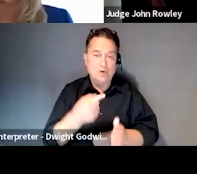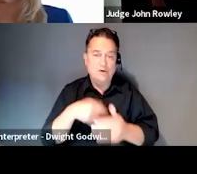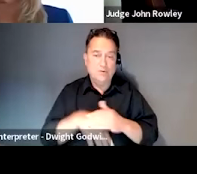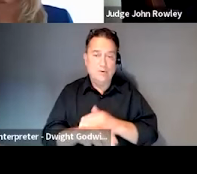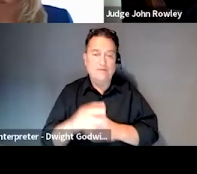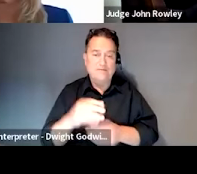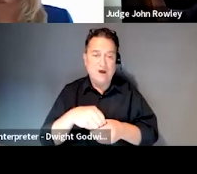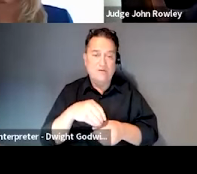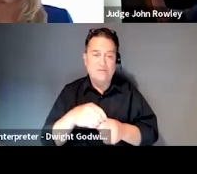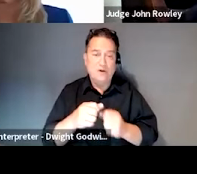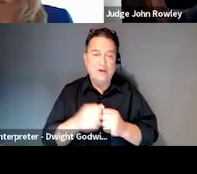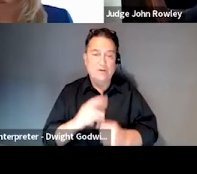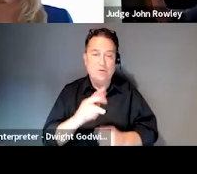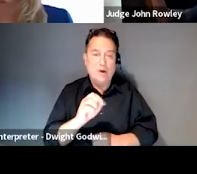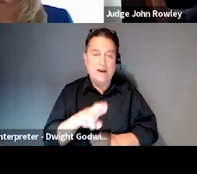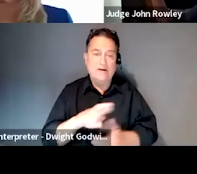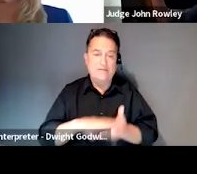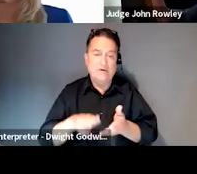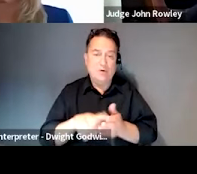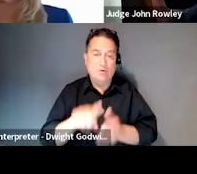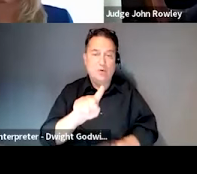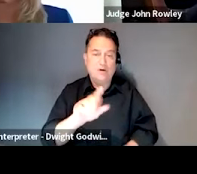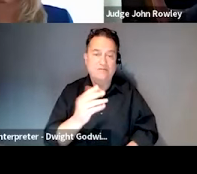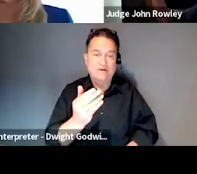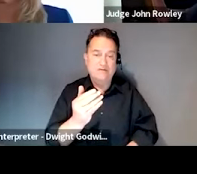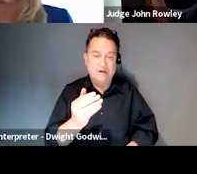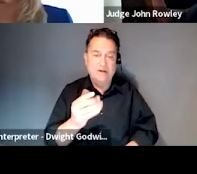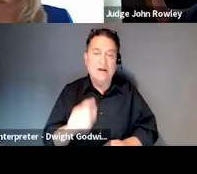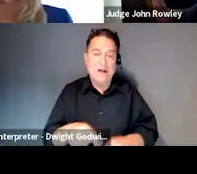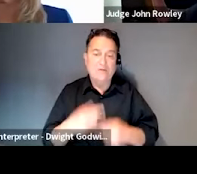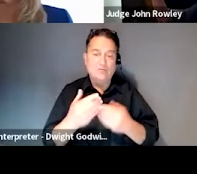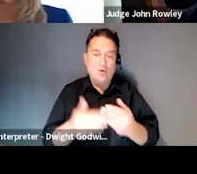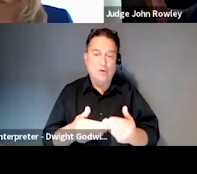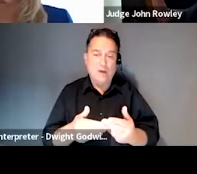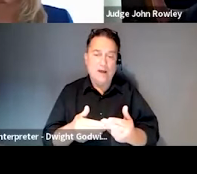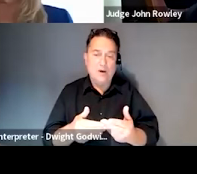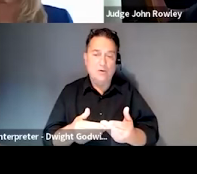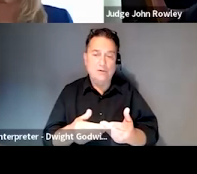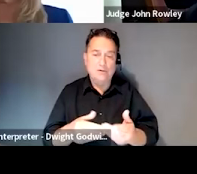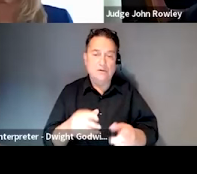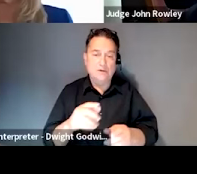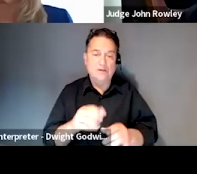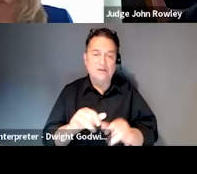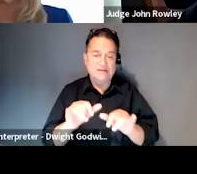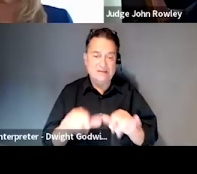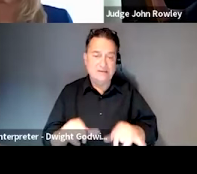and roll out the drug Medi-Cal organized delivery system. She's a licensed clinical social worker